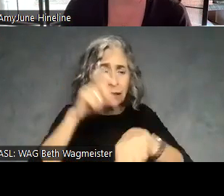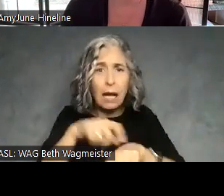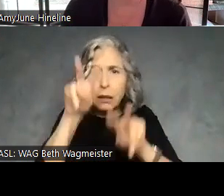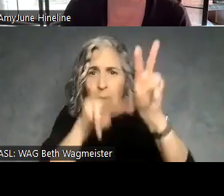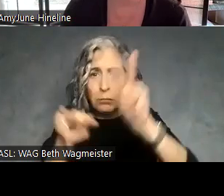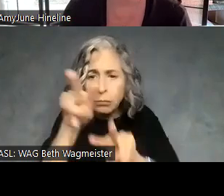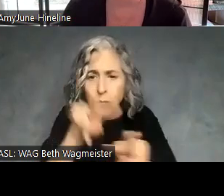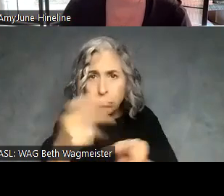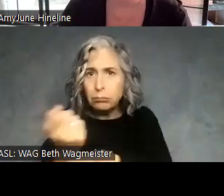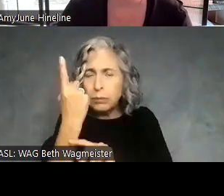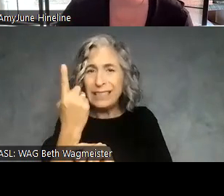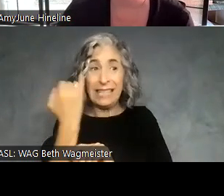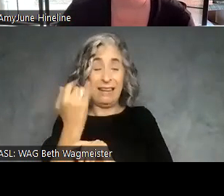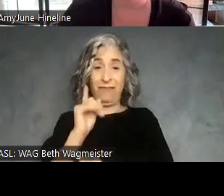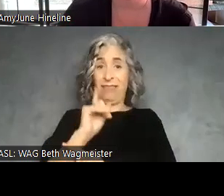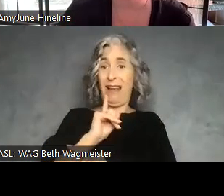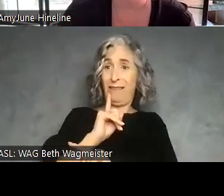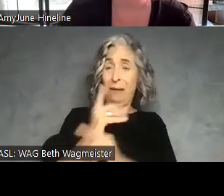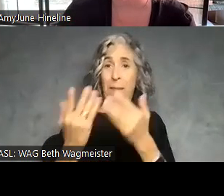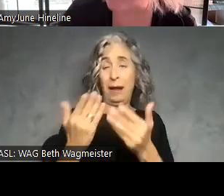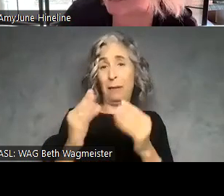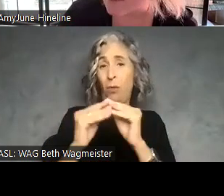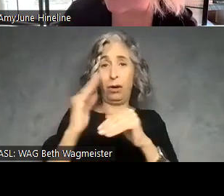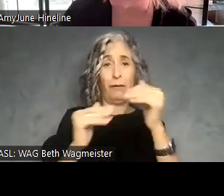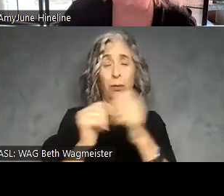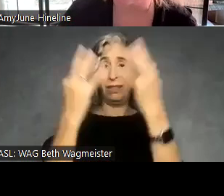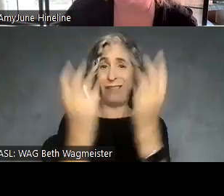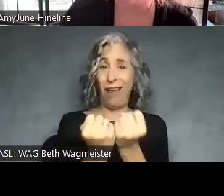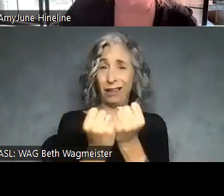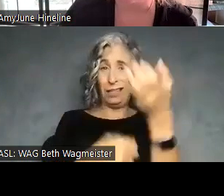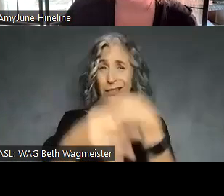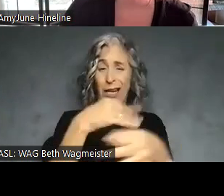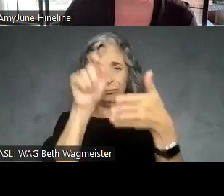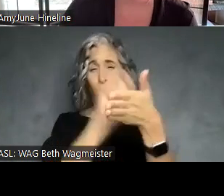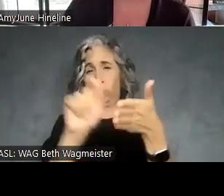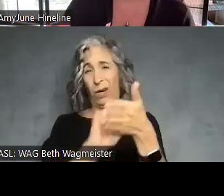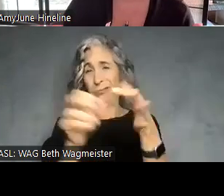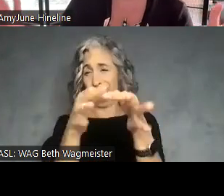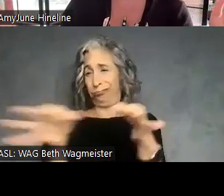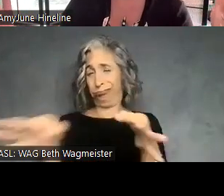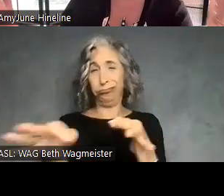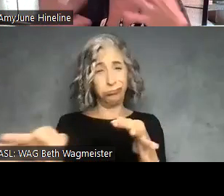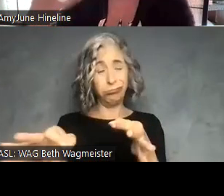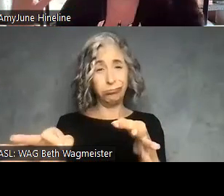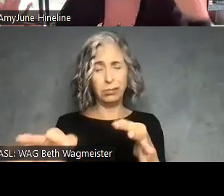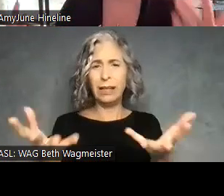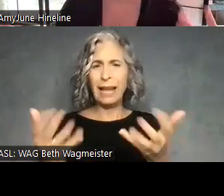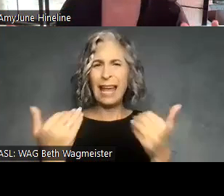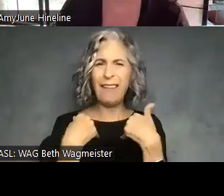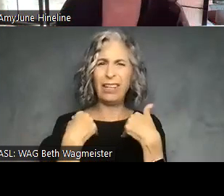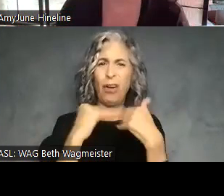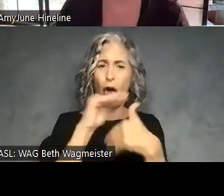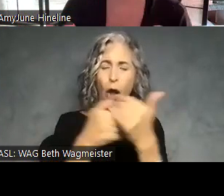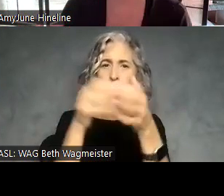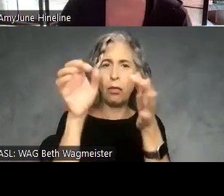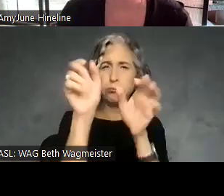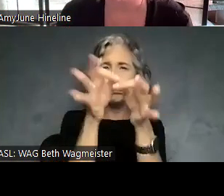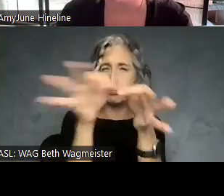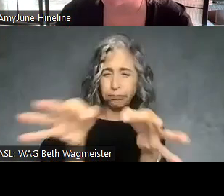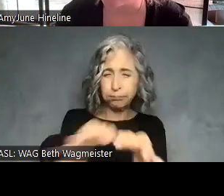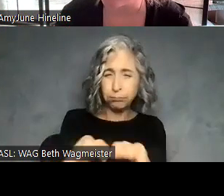a Reset button. But users with disabilities may require more time to complete some activities.